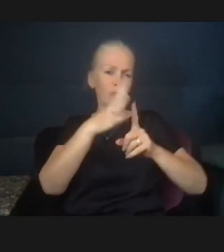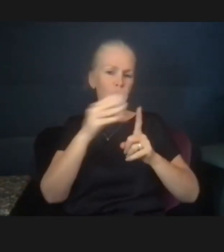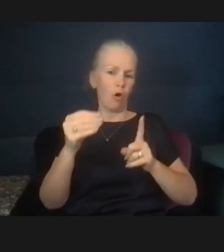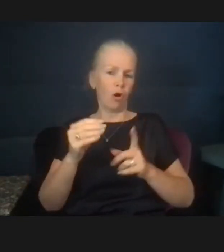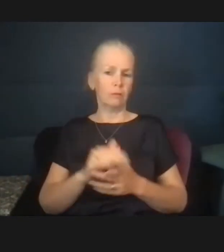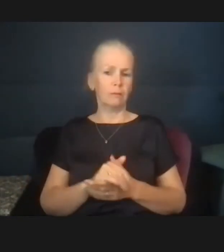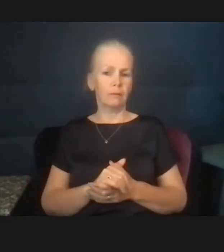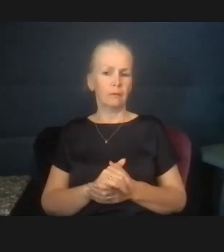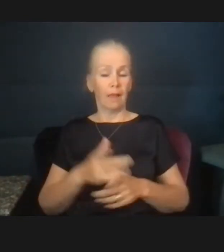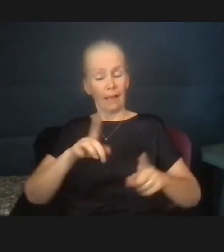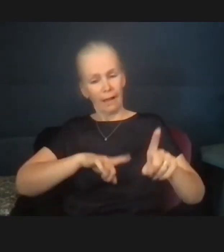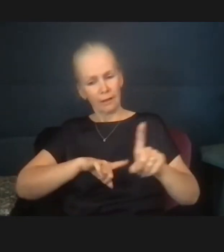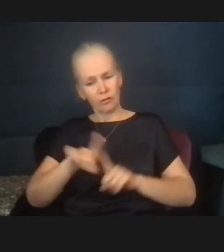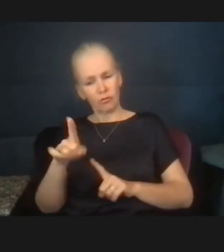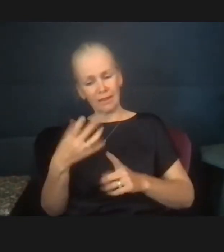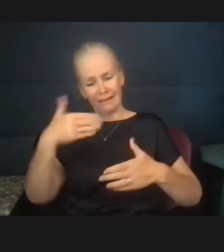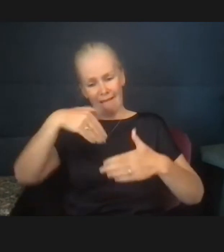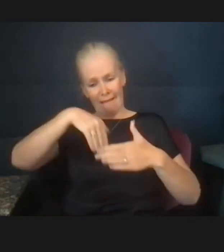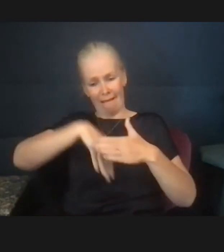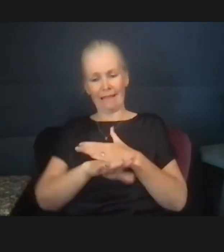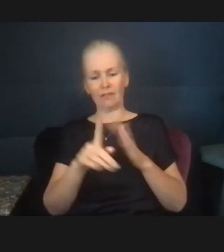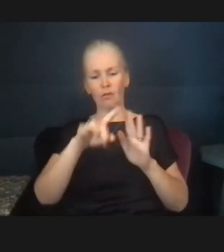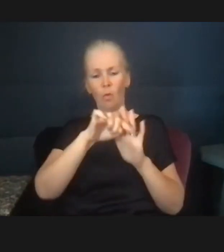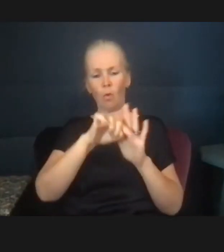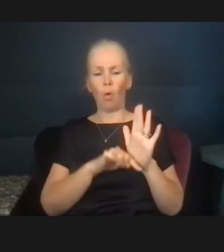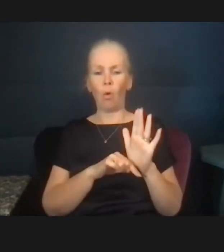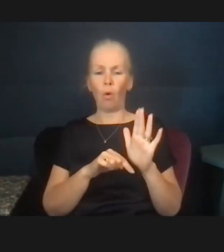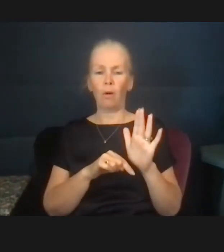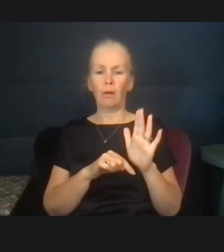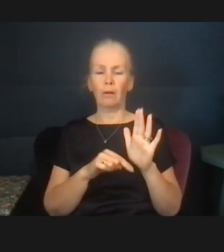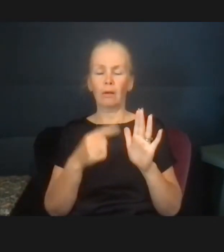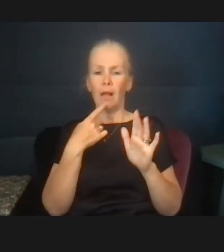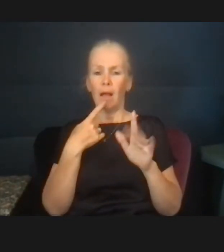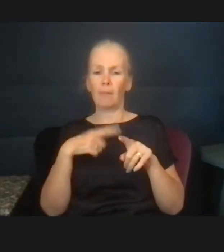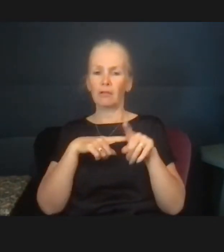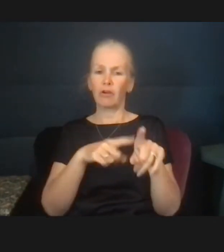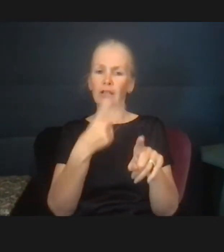and trying to get into law, I mean, I'm on track for at least a 2.1, maybe more.